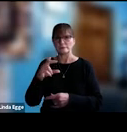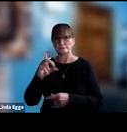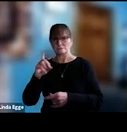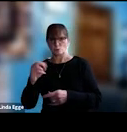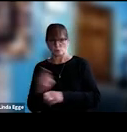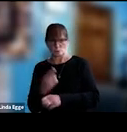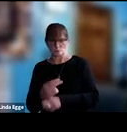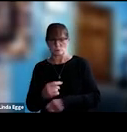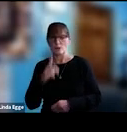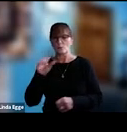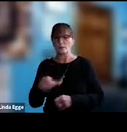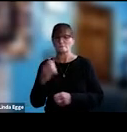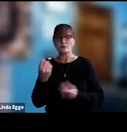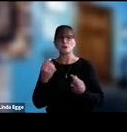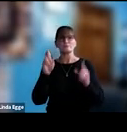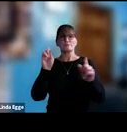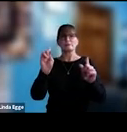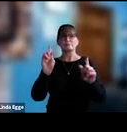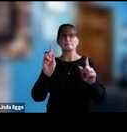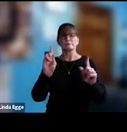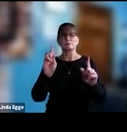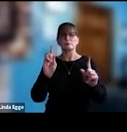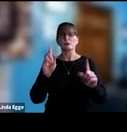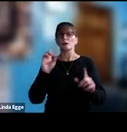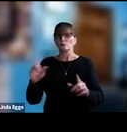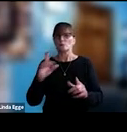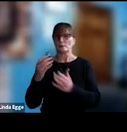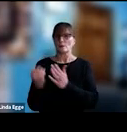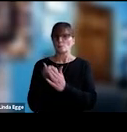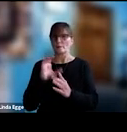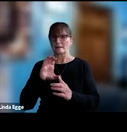We have another effective. So, and we just won this case, so that's pretty exciting.